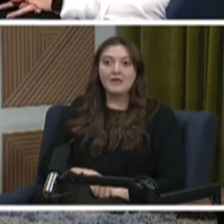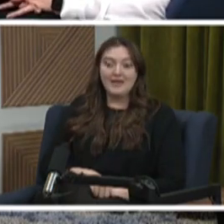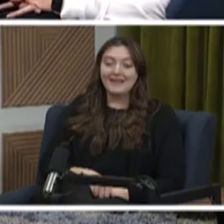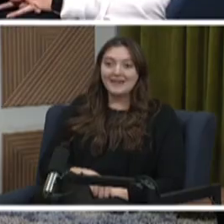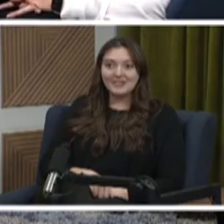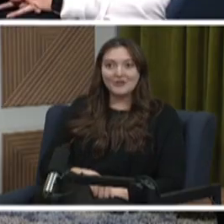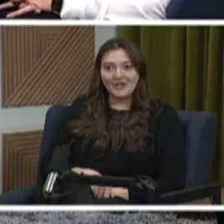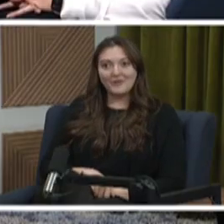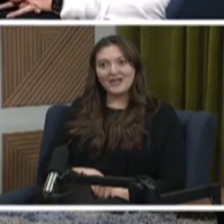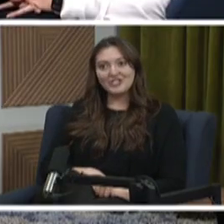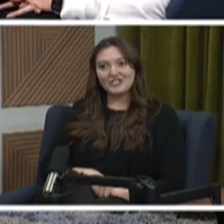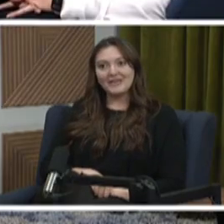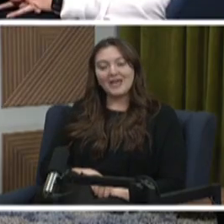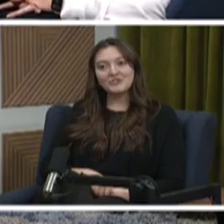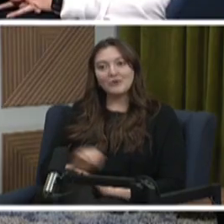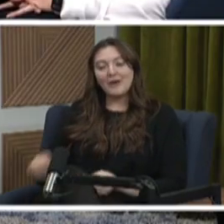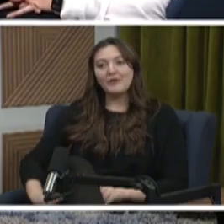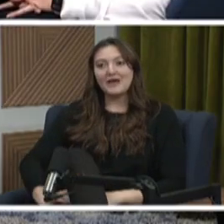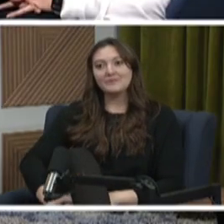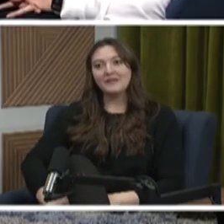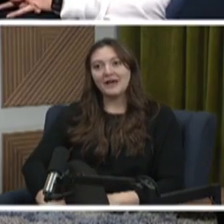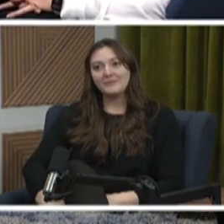That is a great question. I'm so happy you asked me that.